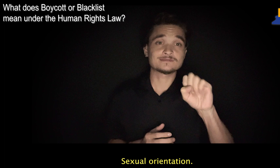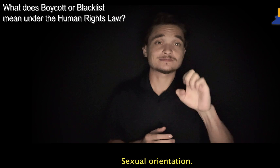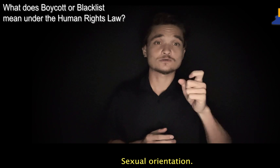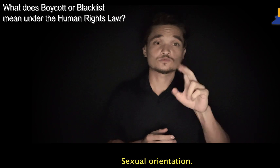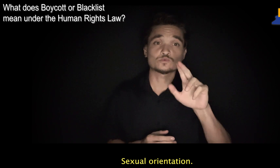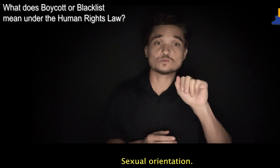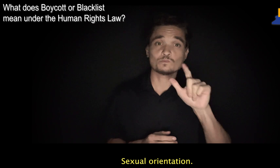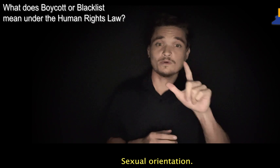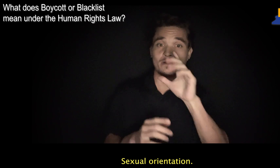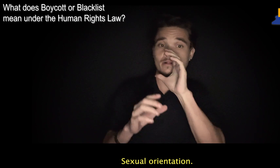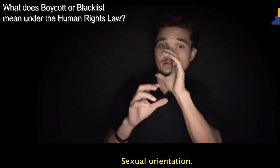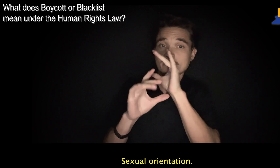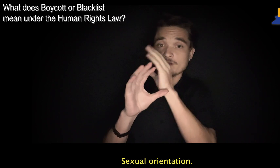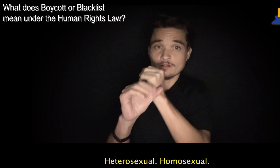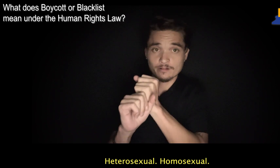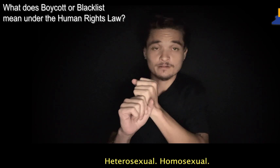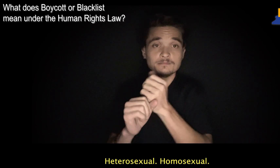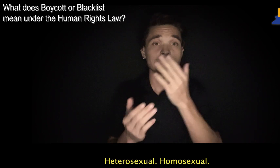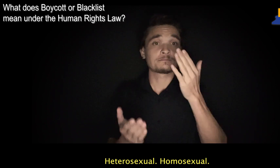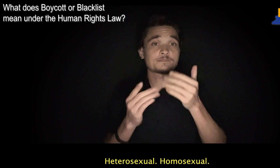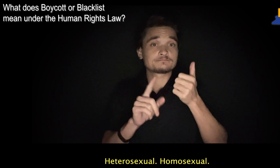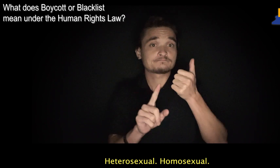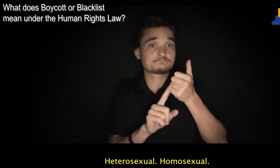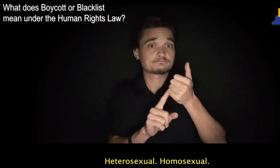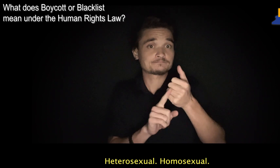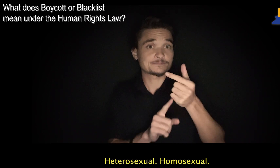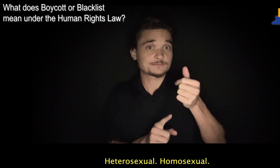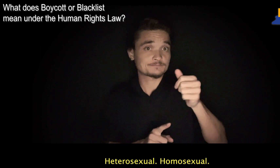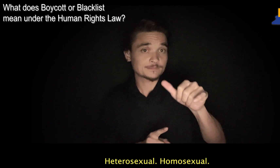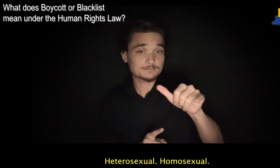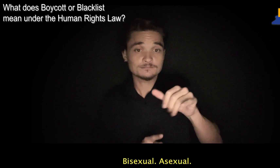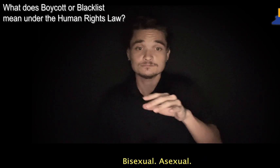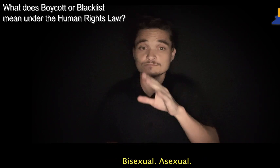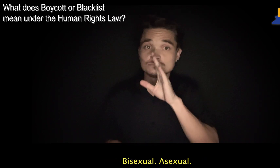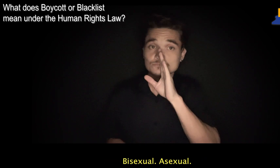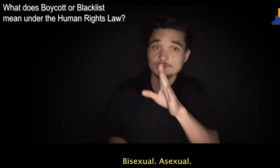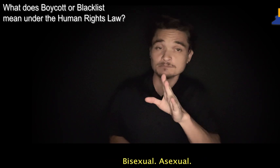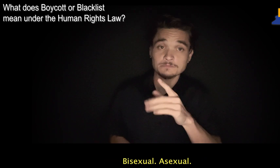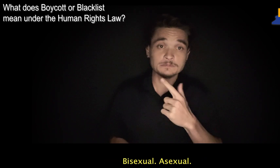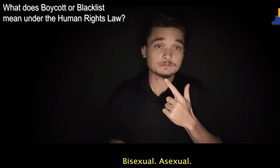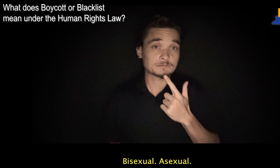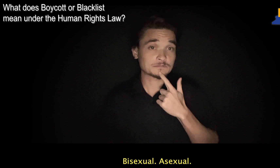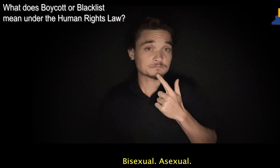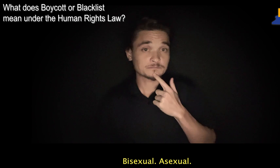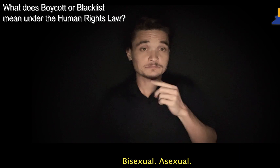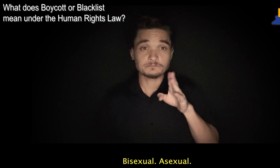Sexual orientation. Heterosexual. Homosexual. Bisexual. Asexual.